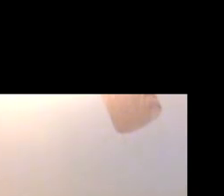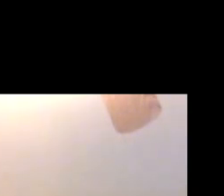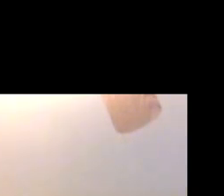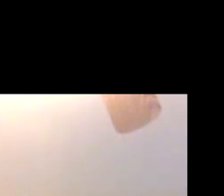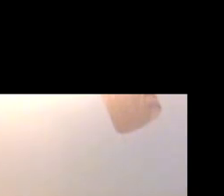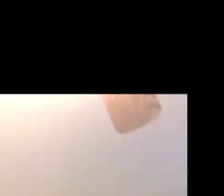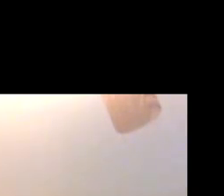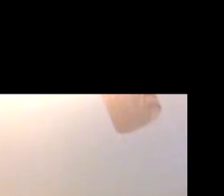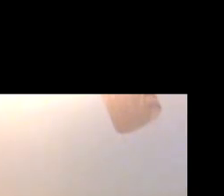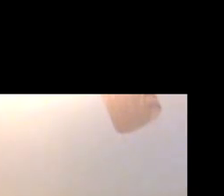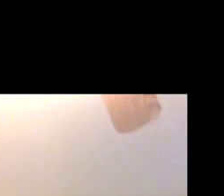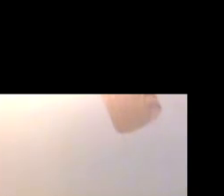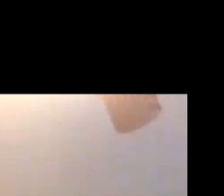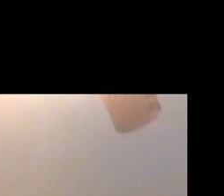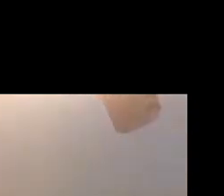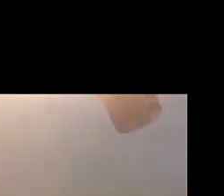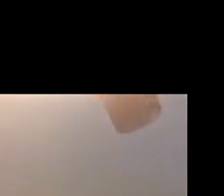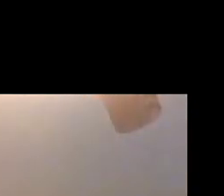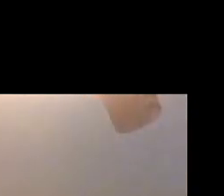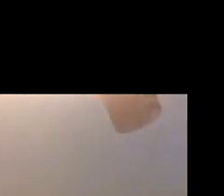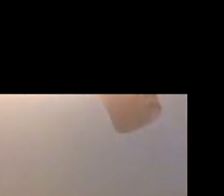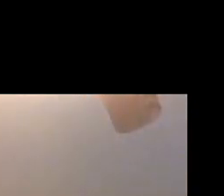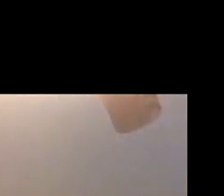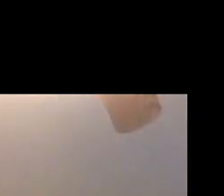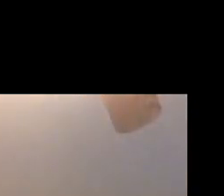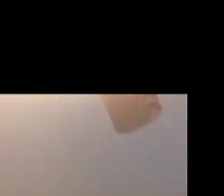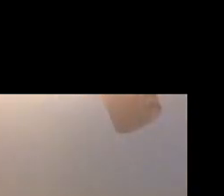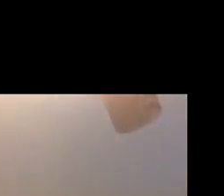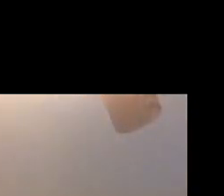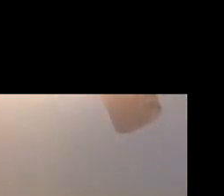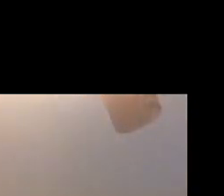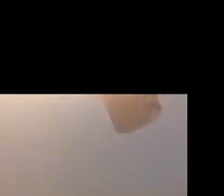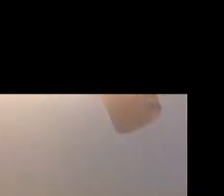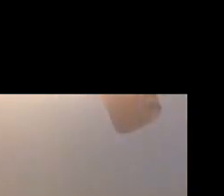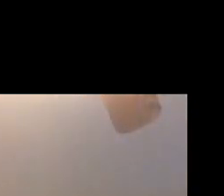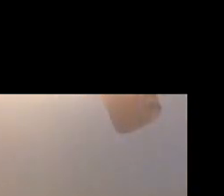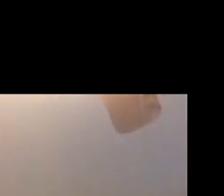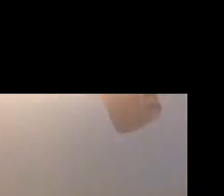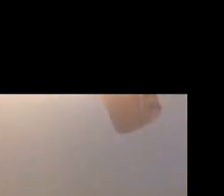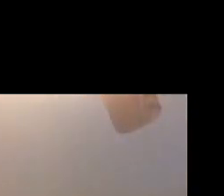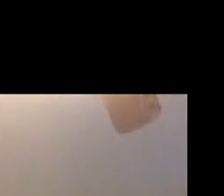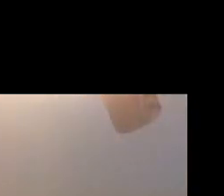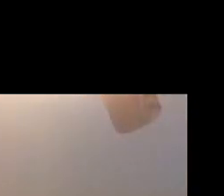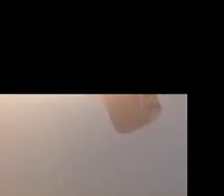I gain five pounds, you know, we're not meant to eat pasta, and butter and we're, we're